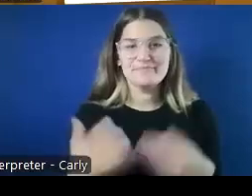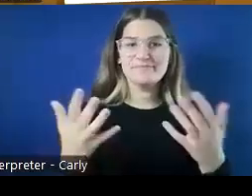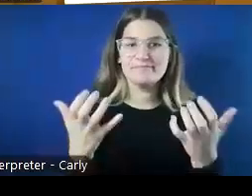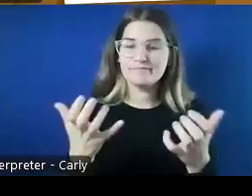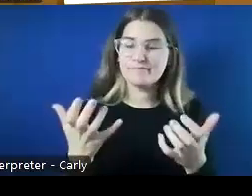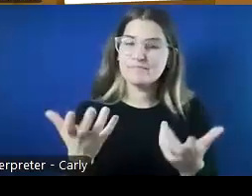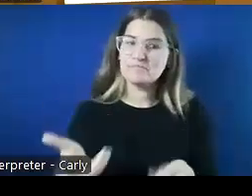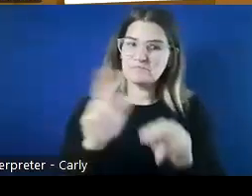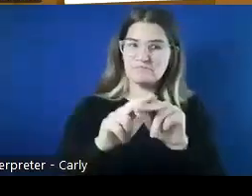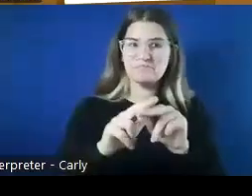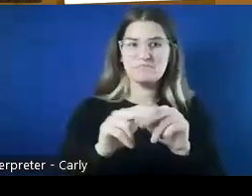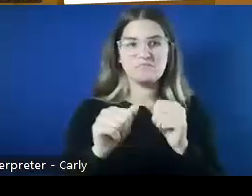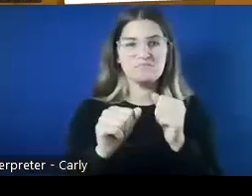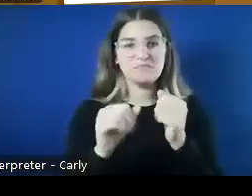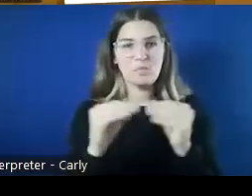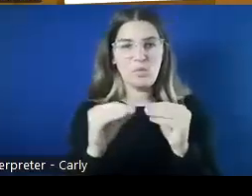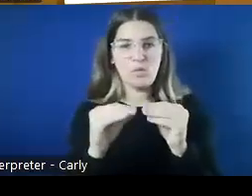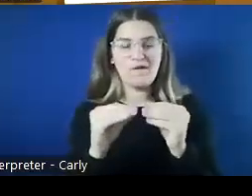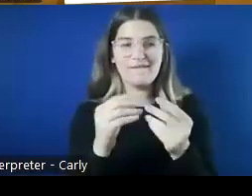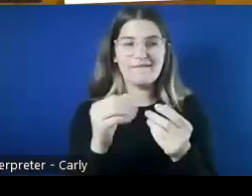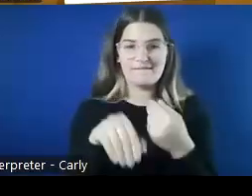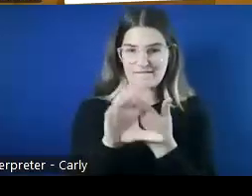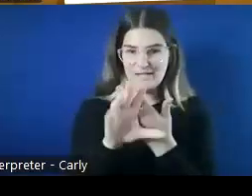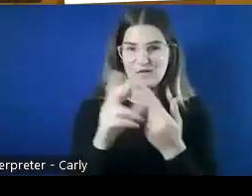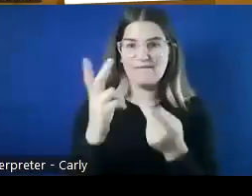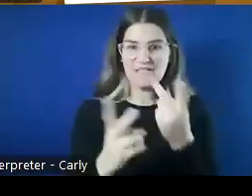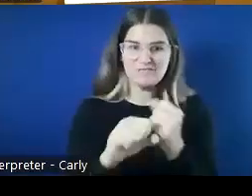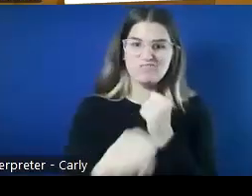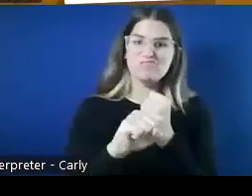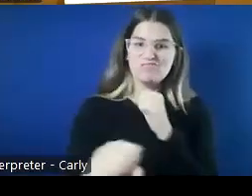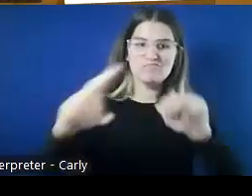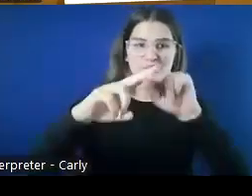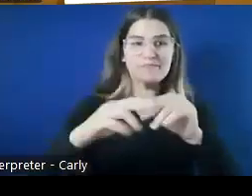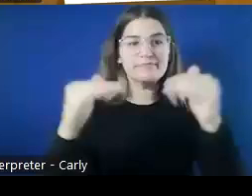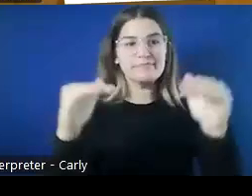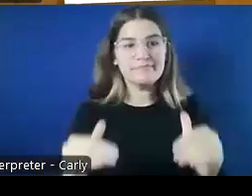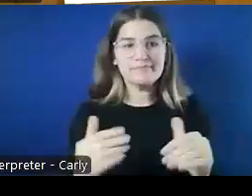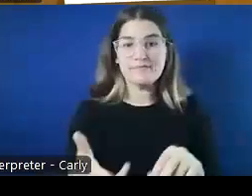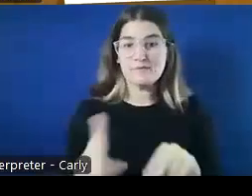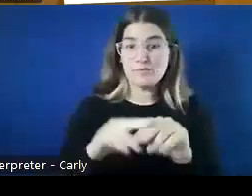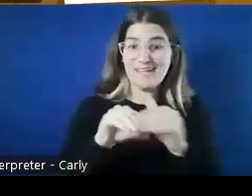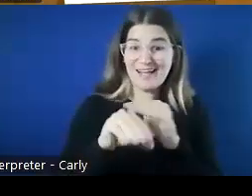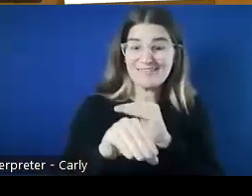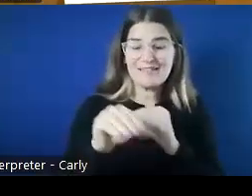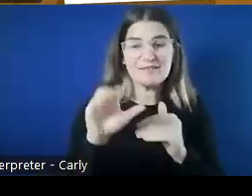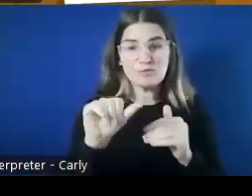our video visits to increase access to care for those families who may not be able to otherwise